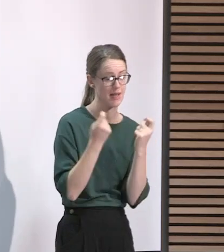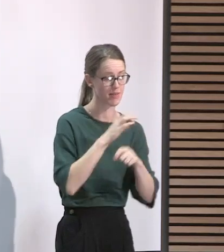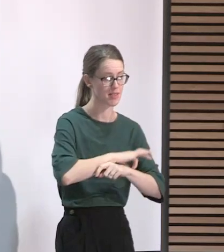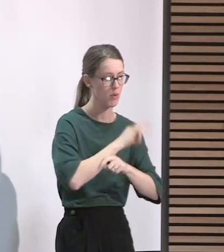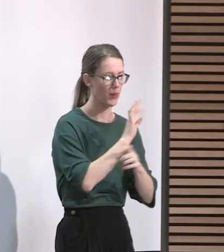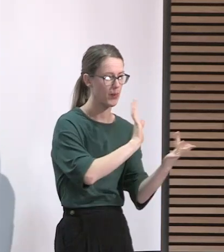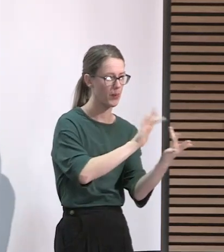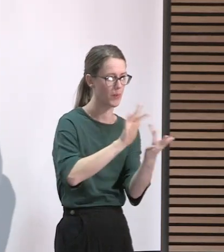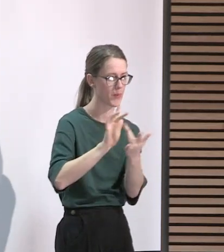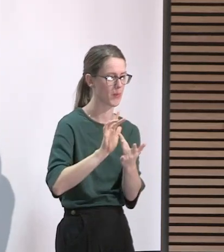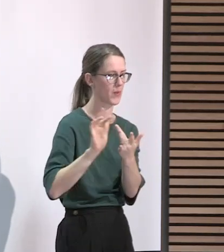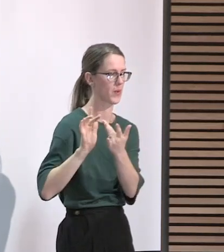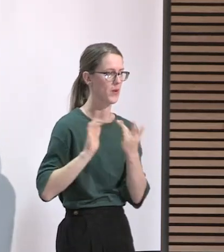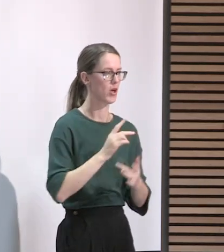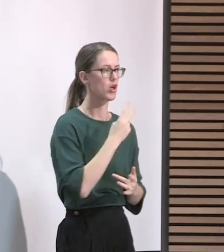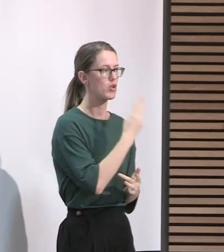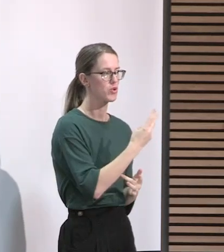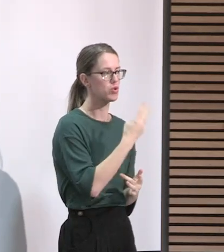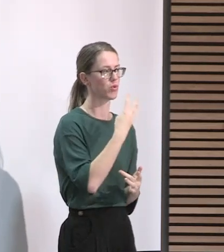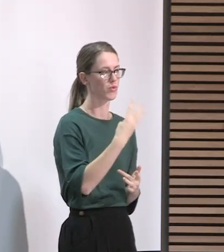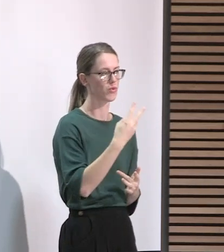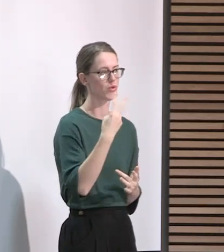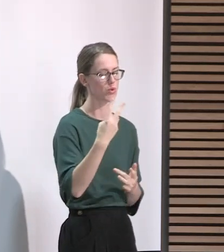By this morning, our